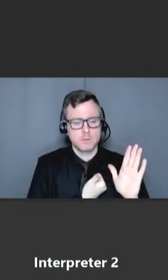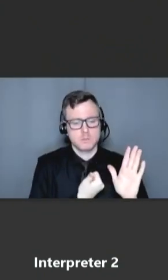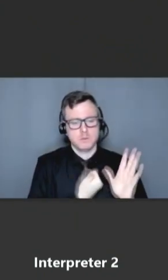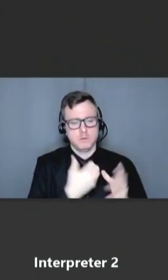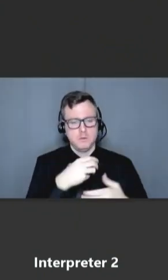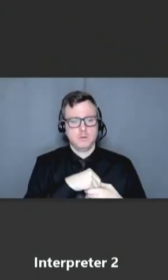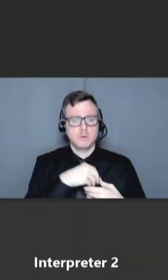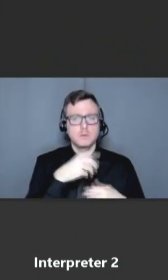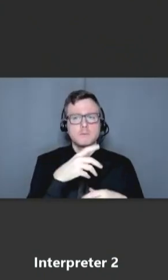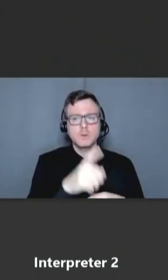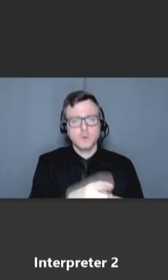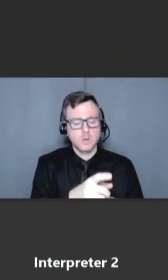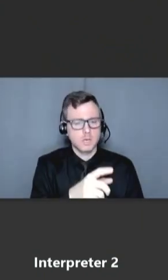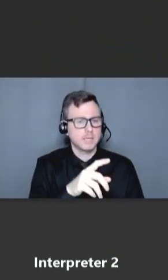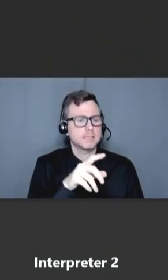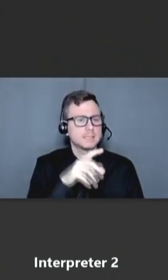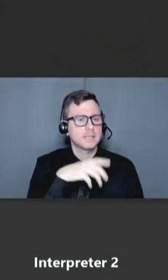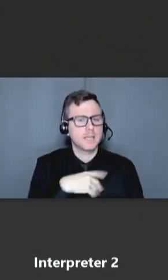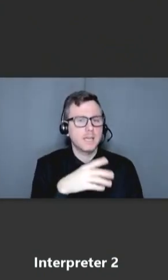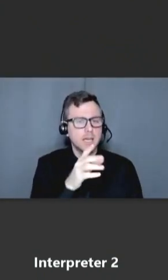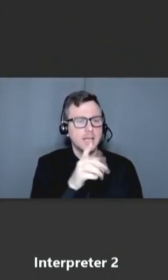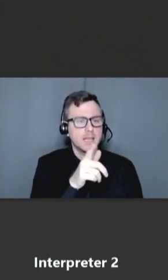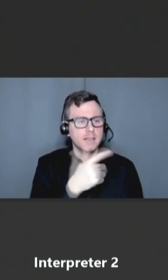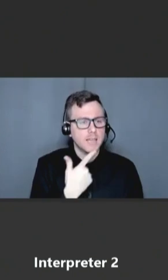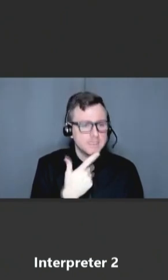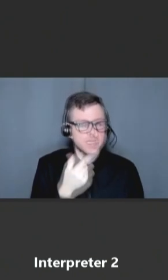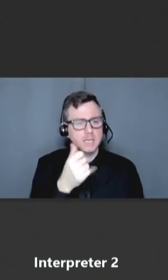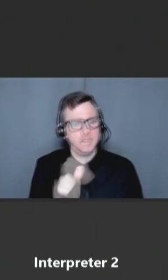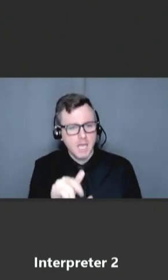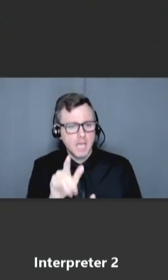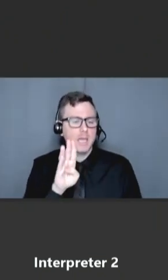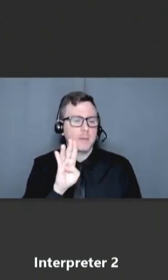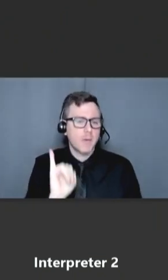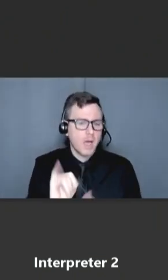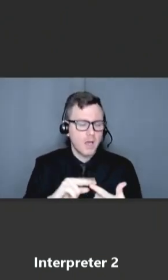bisexual, or transgender. So, this estimate largely comes from the Gallup Daily Tracking